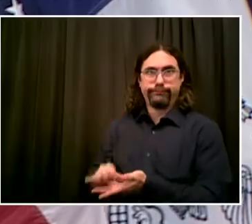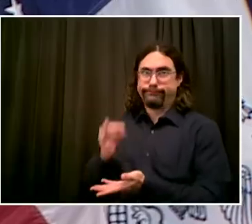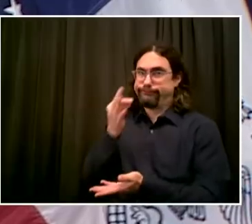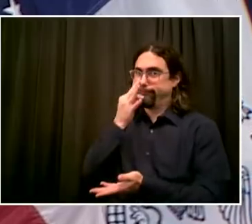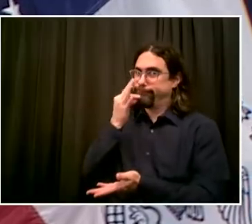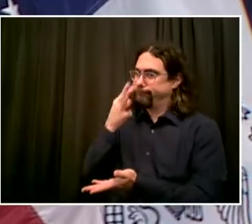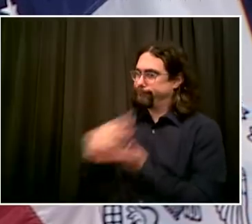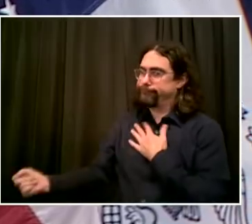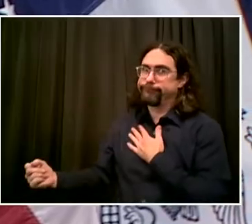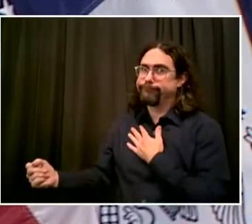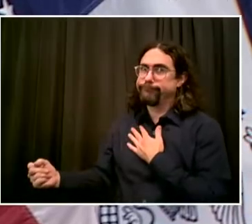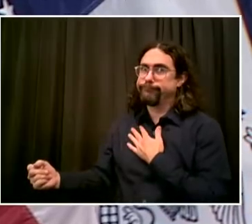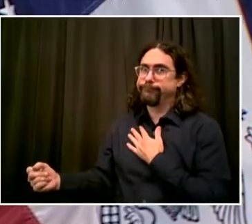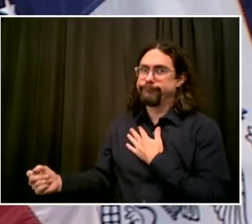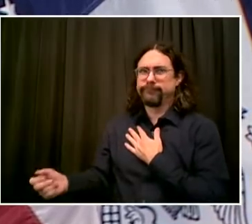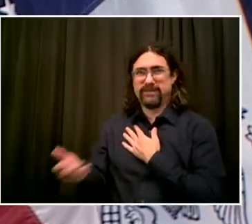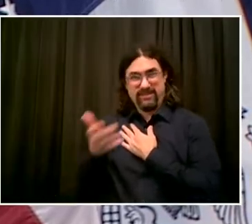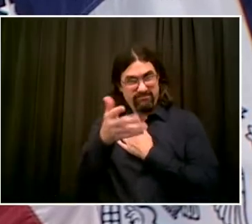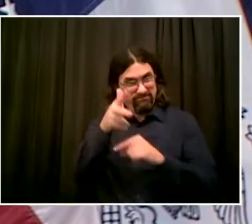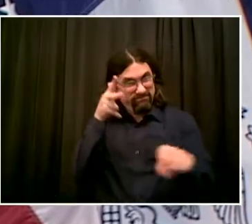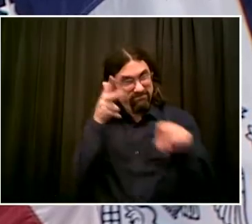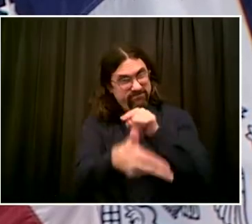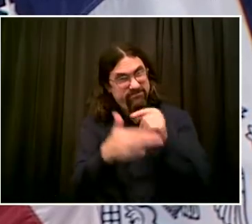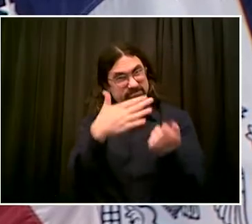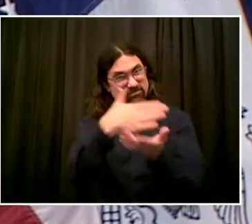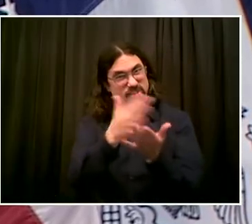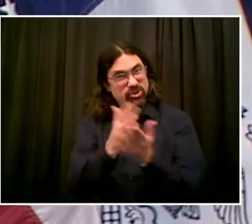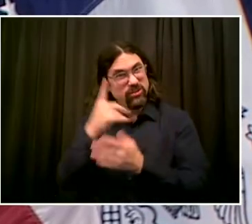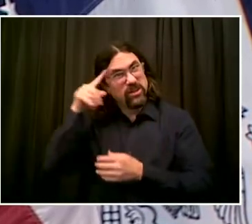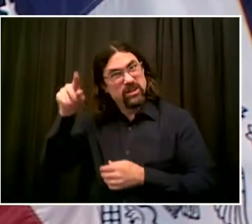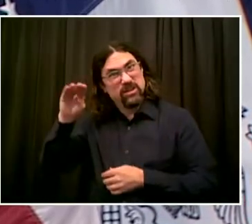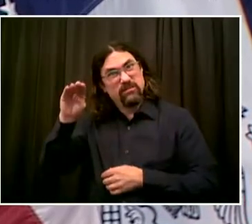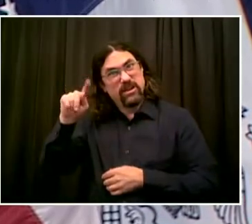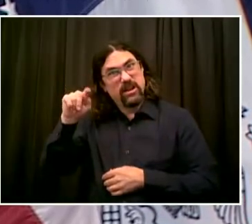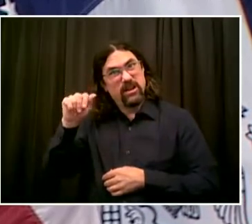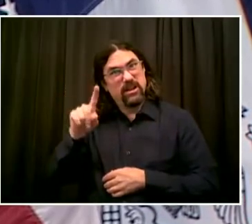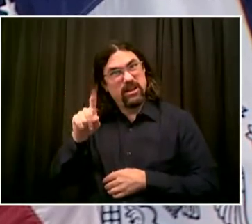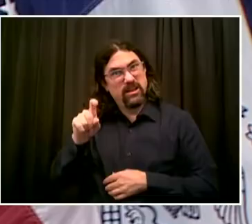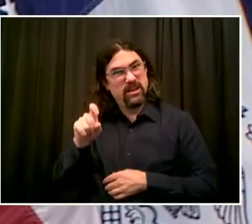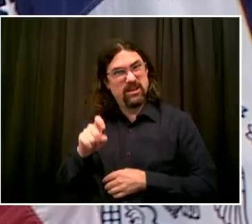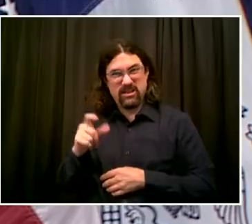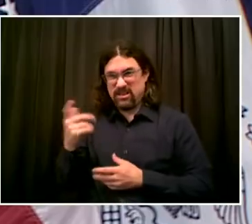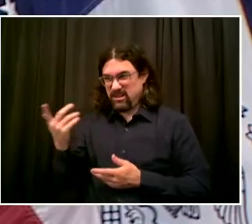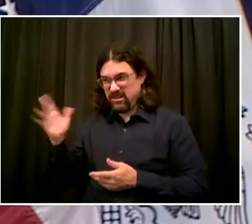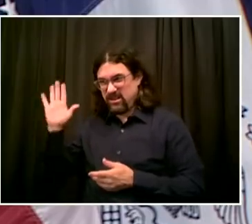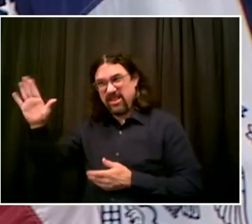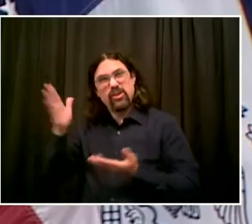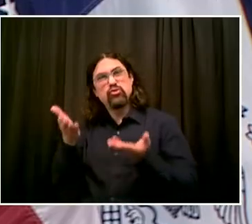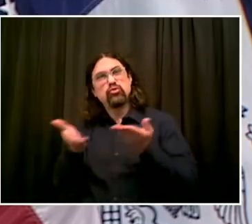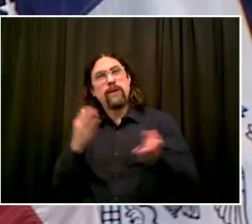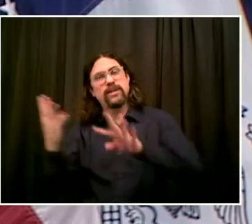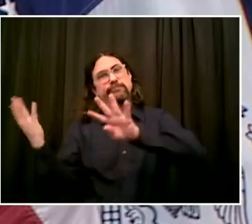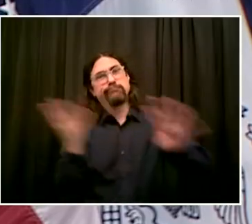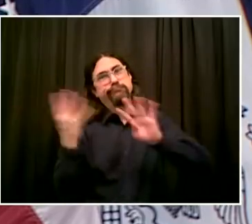CONTINGENCY PLANS SHOULD THEY NEED TO